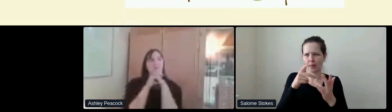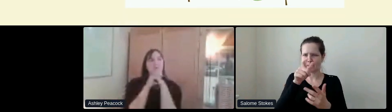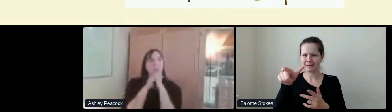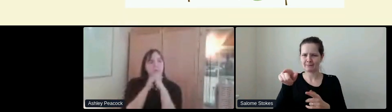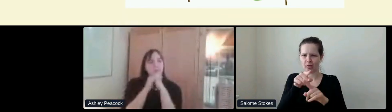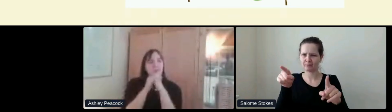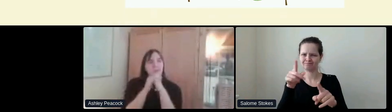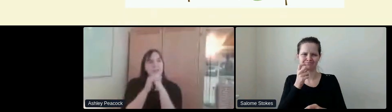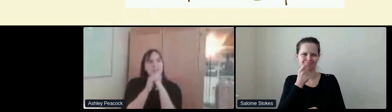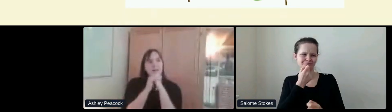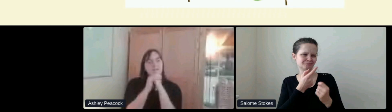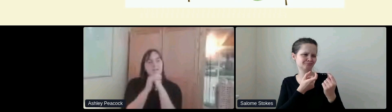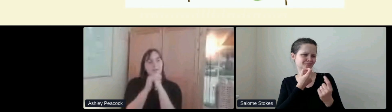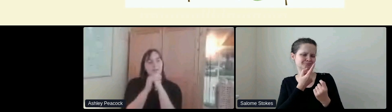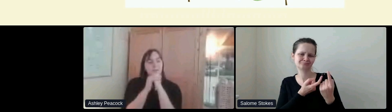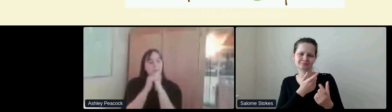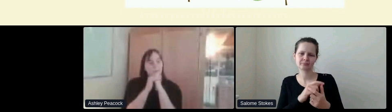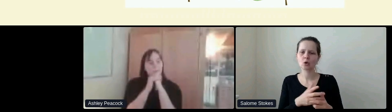There was this one instance at school where